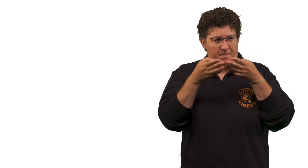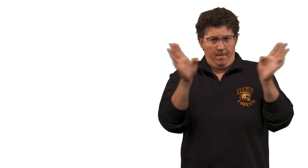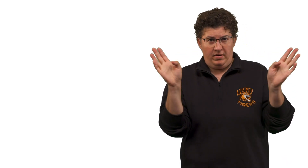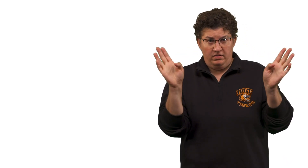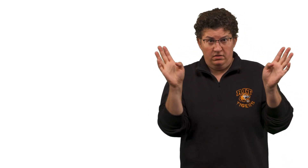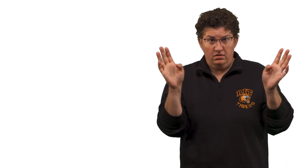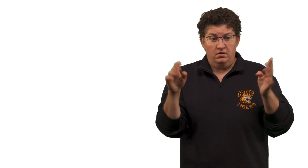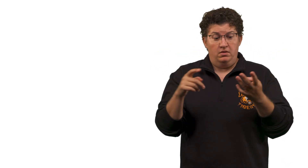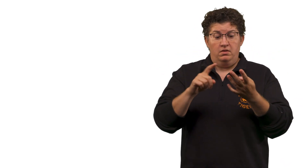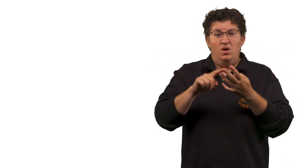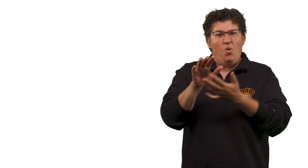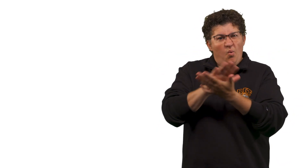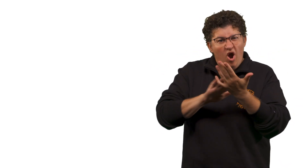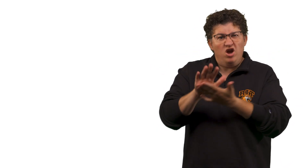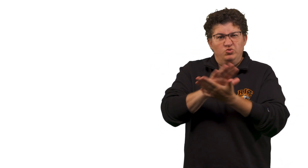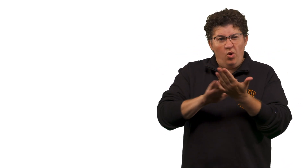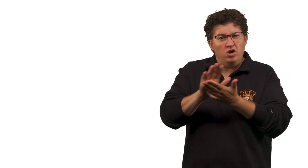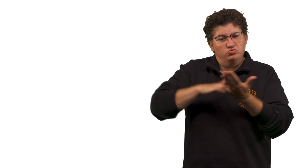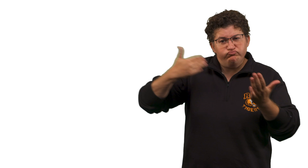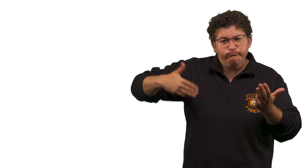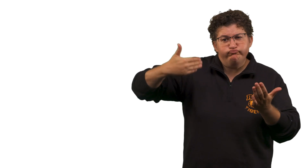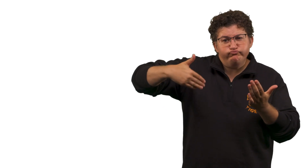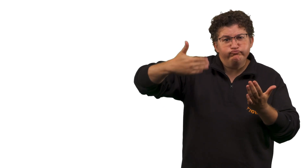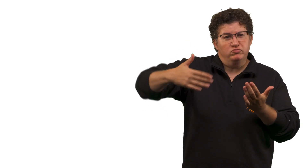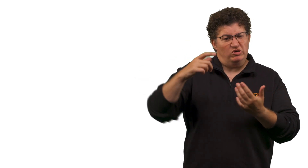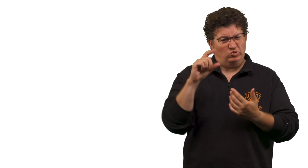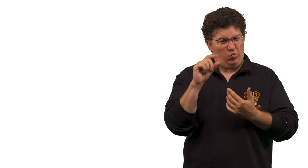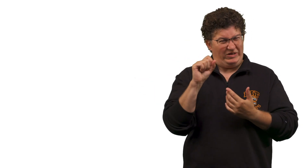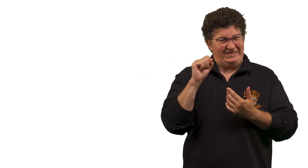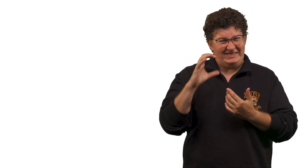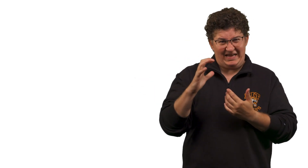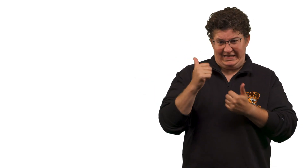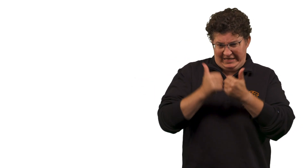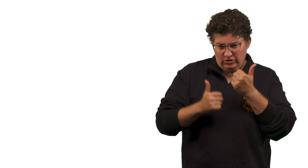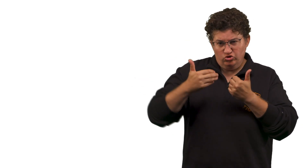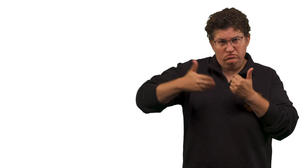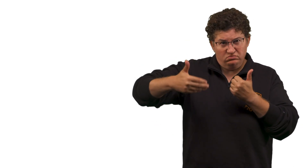WEARING a mask when in public; WASHING my hands frequently, for 20 seconds